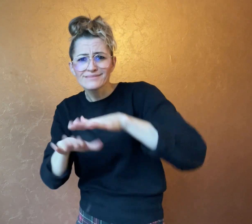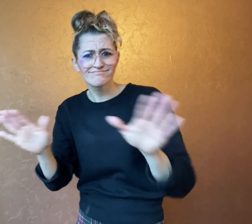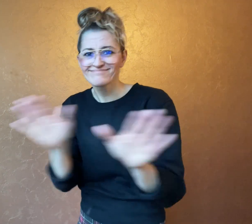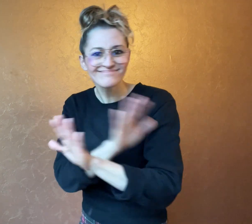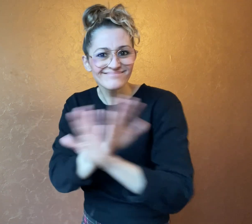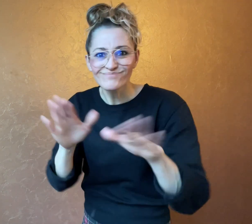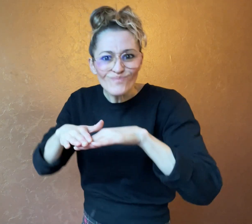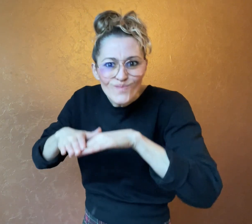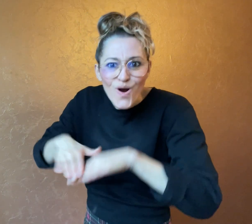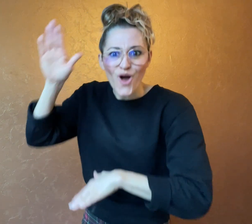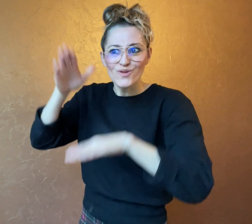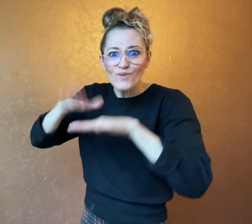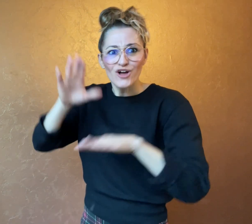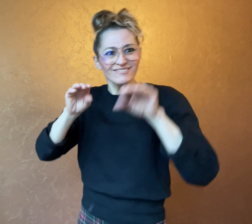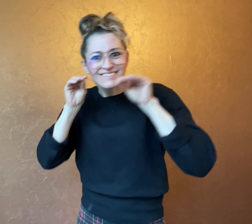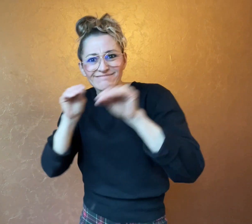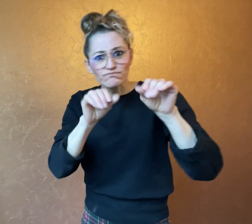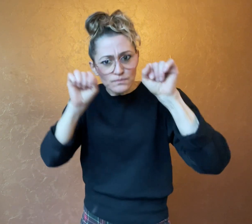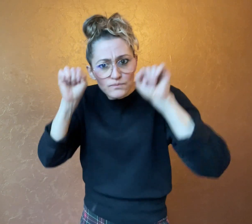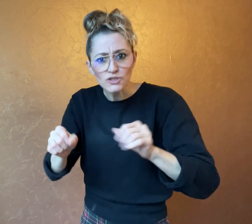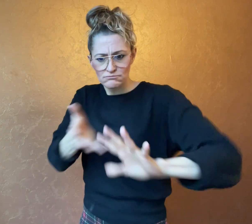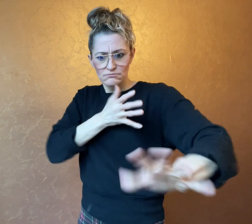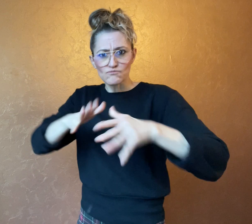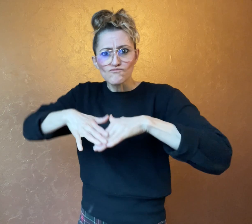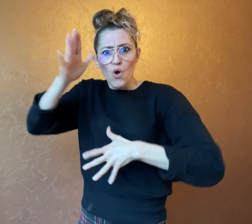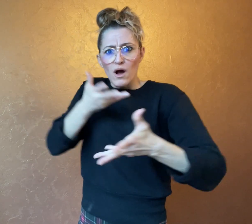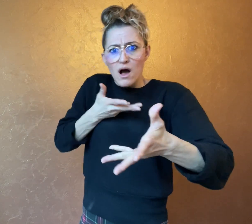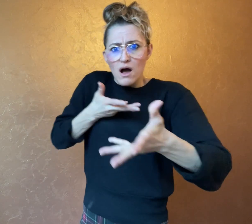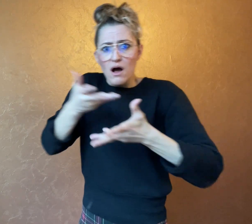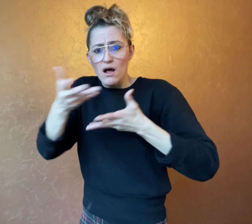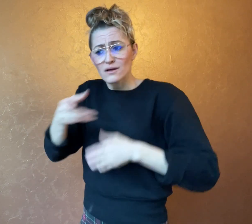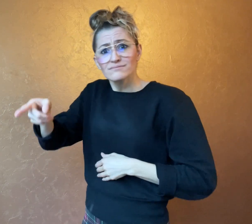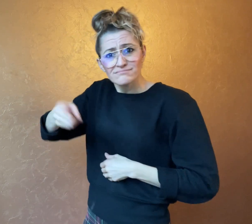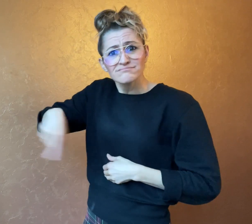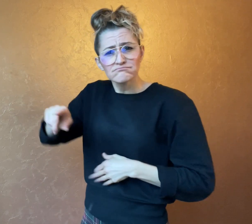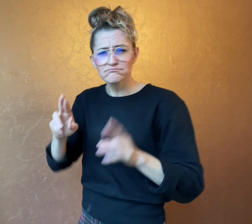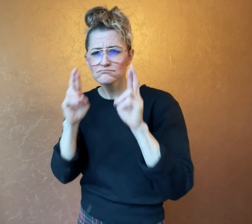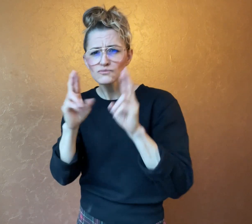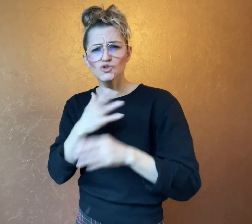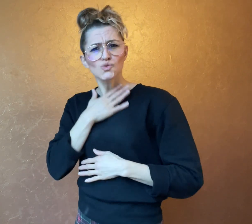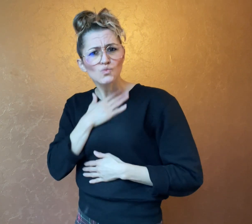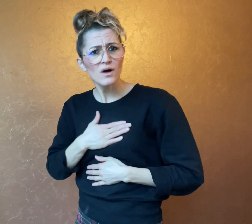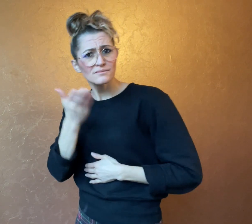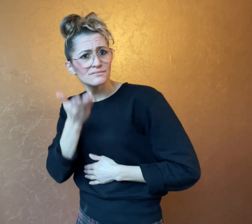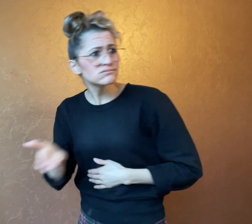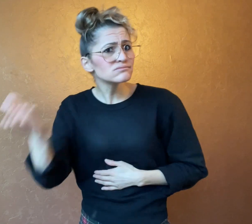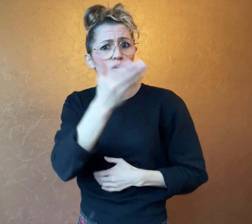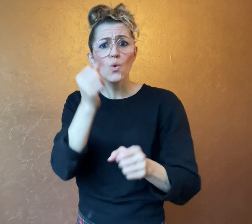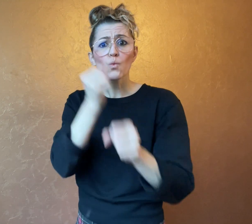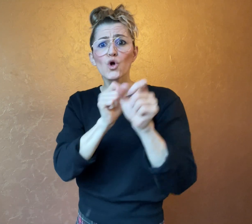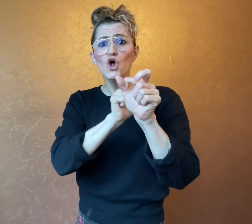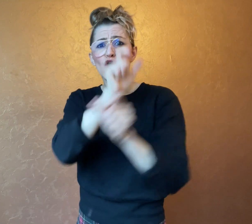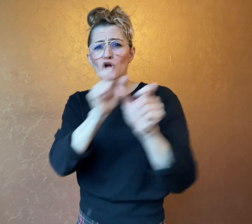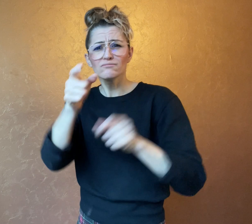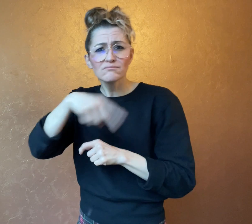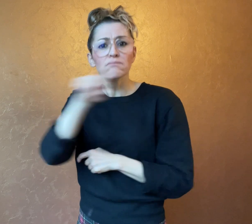They expect employees to be able to truly communicate